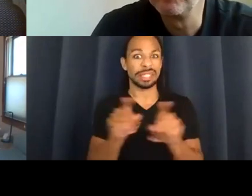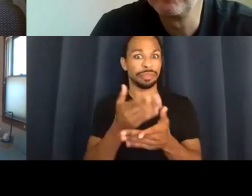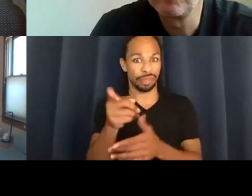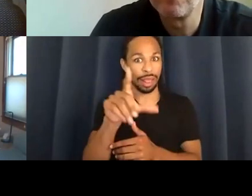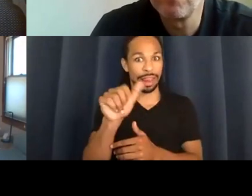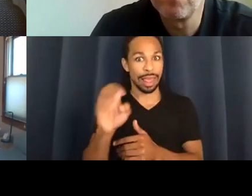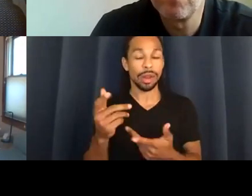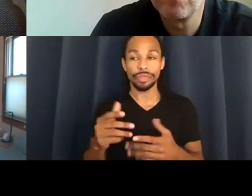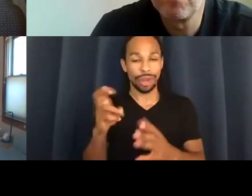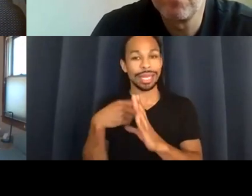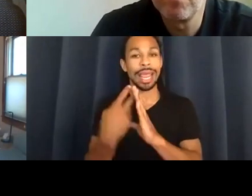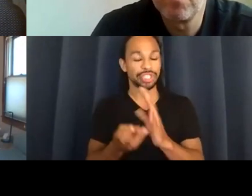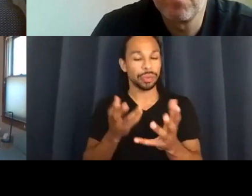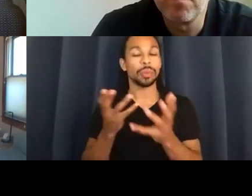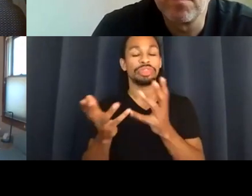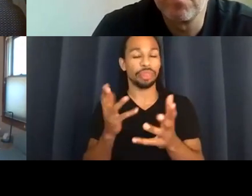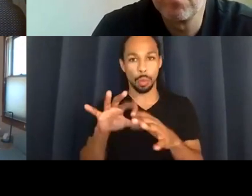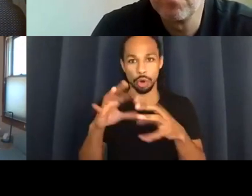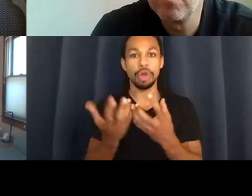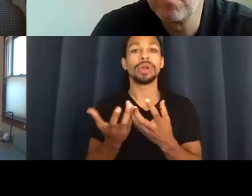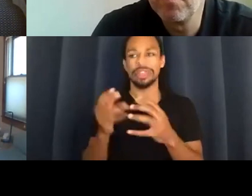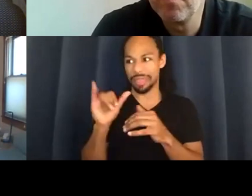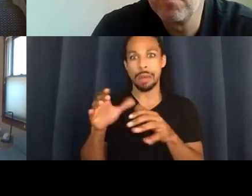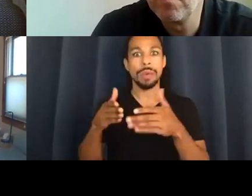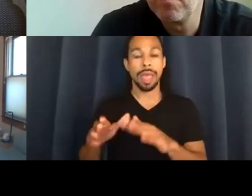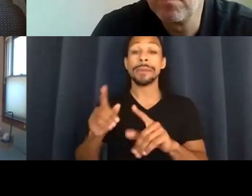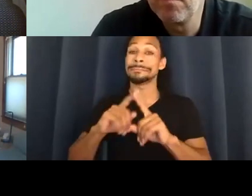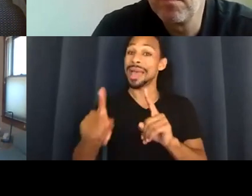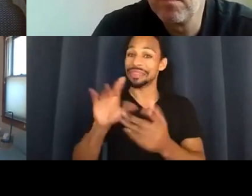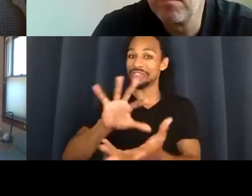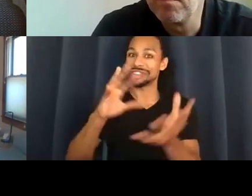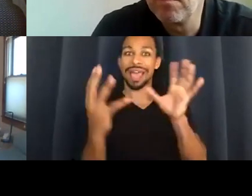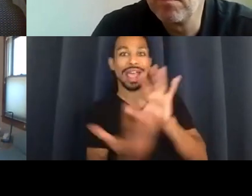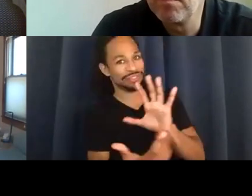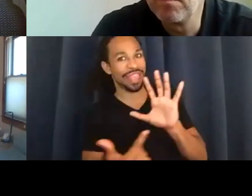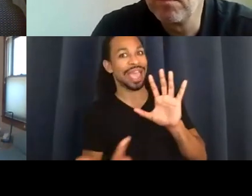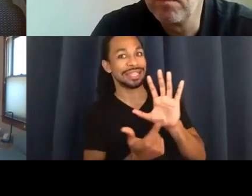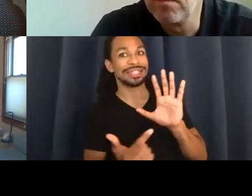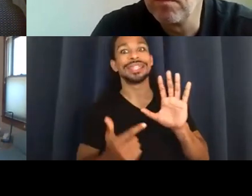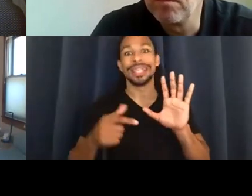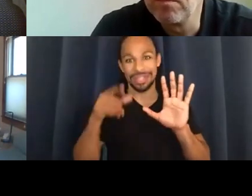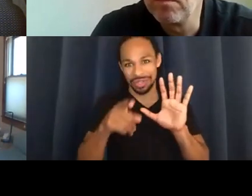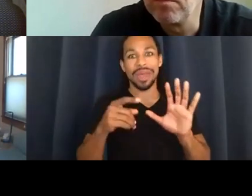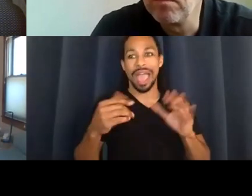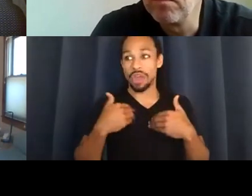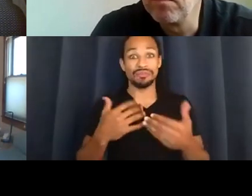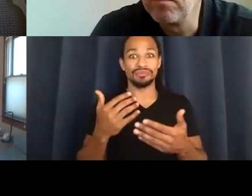particular way and the flip side of it, you get requests for marketing requests for your